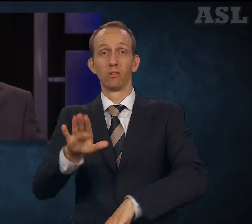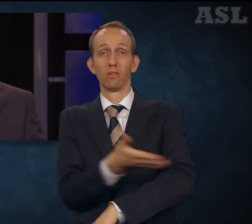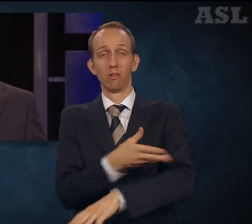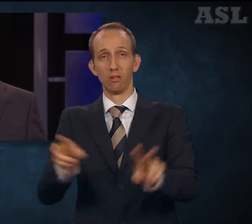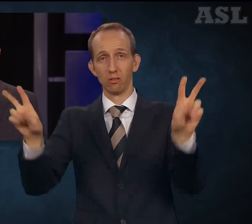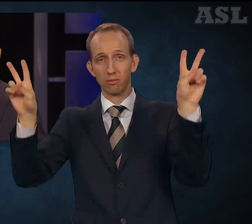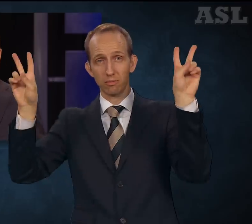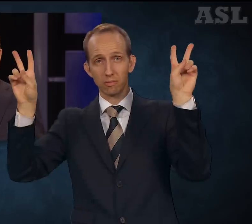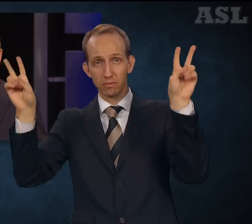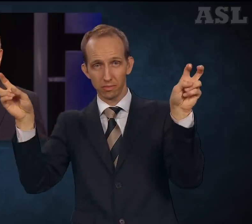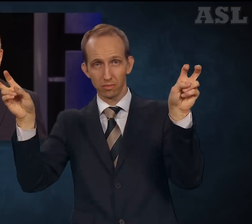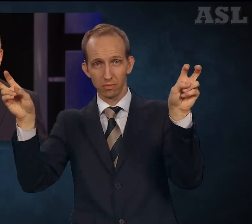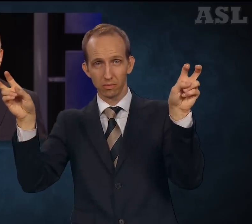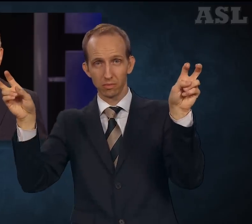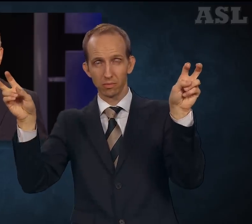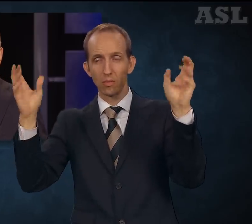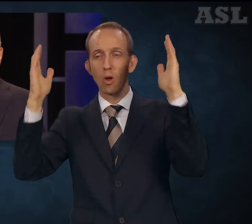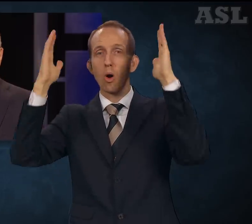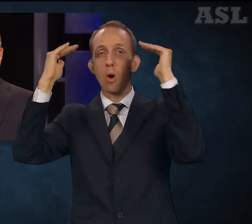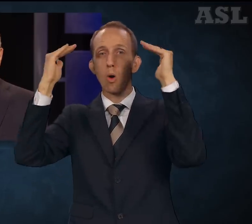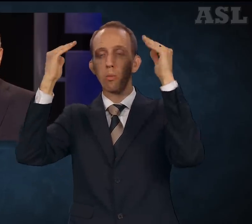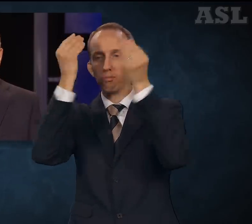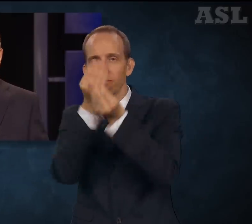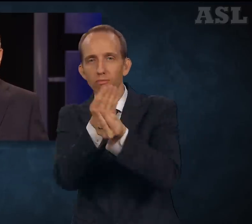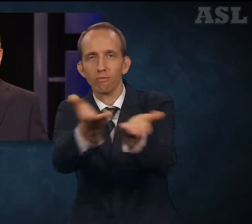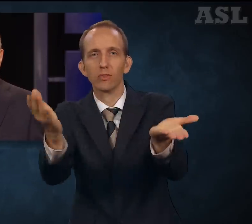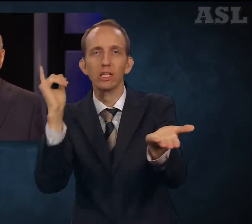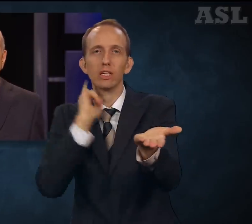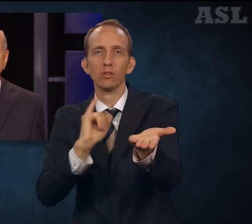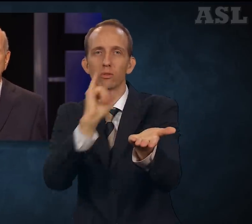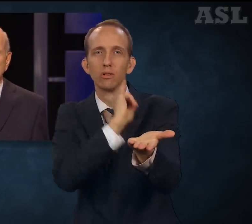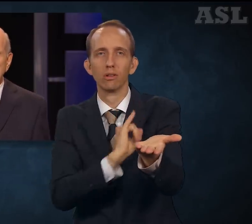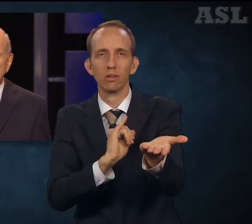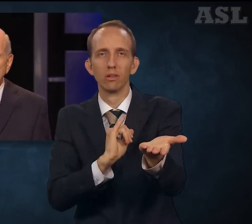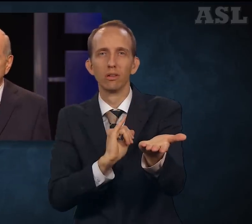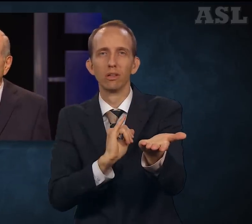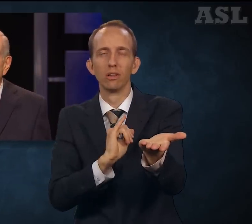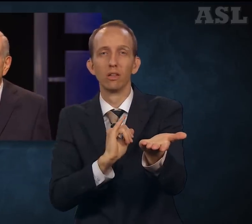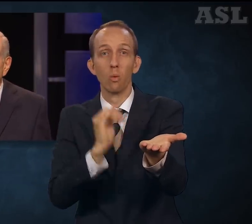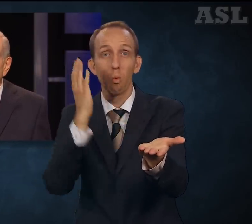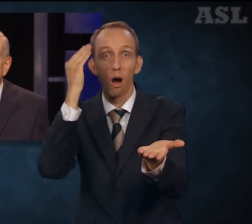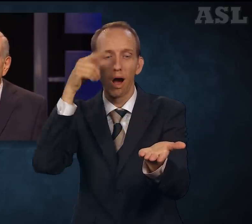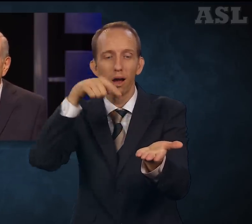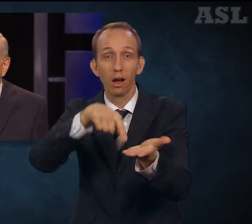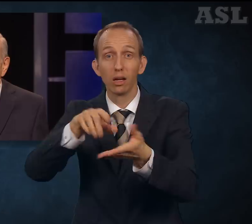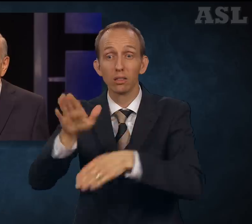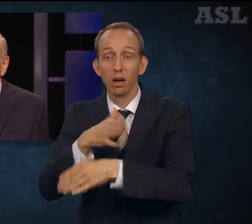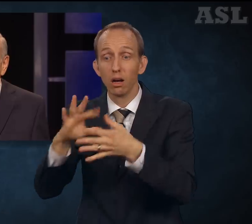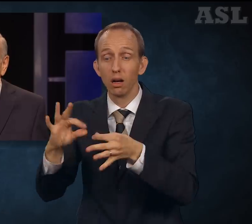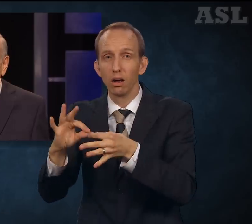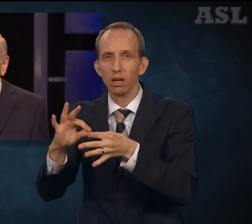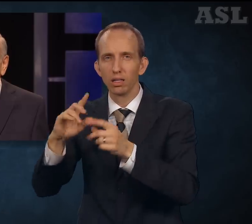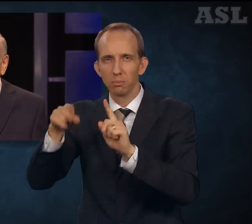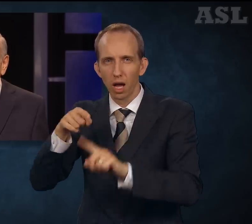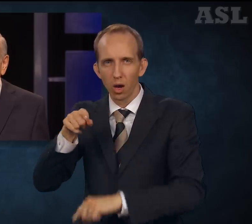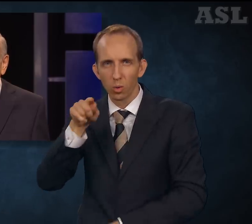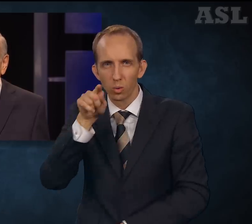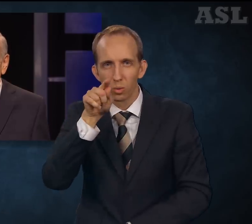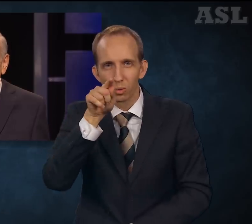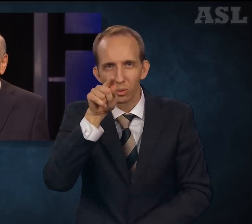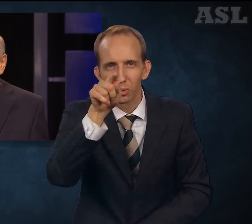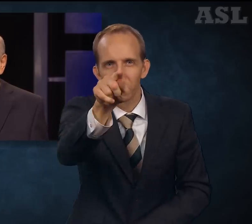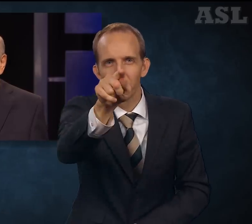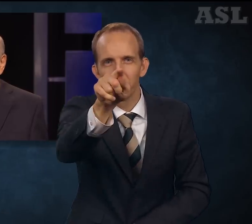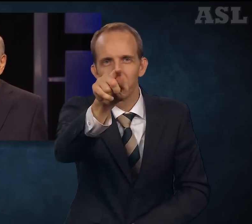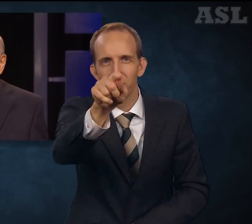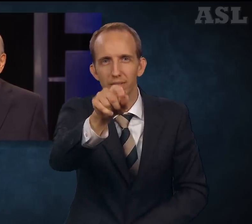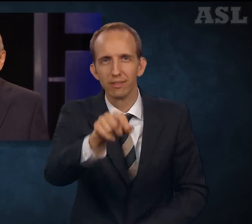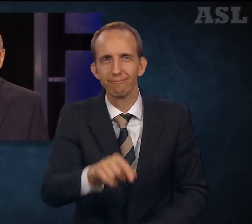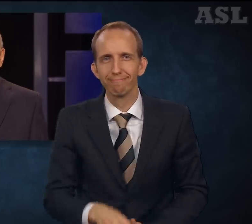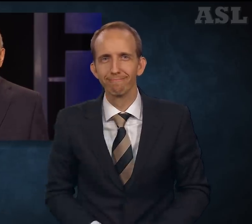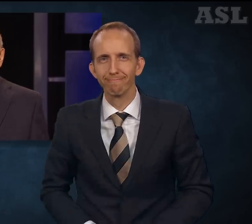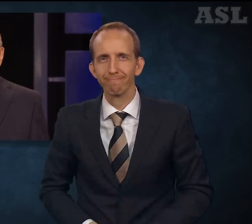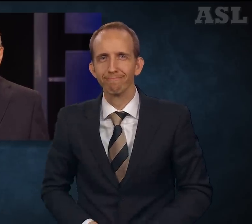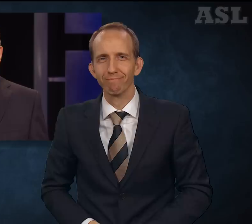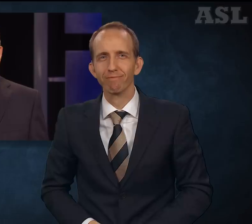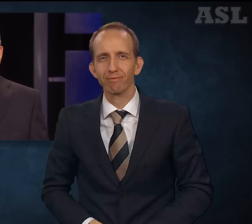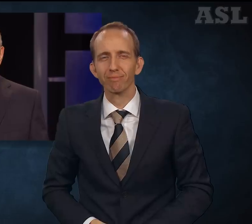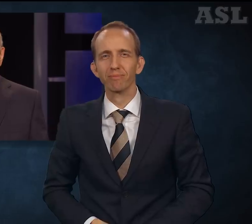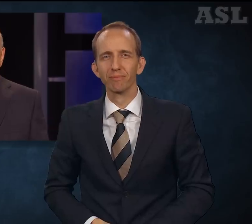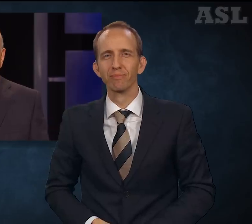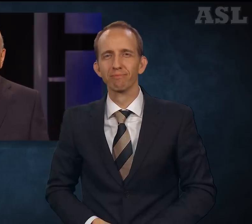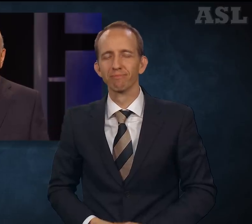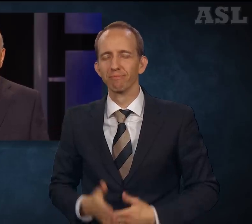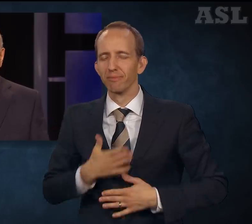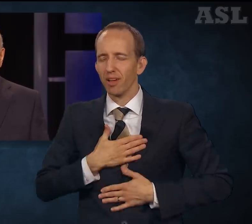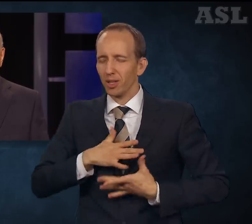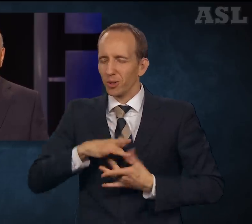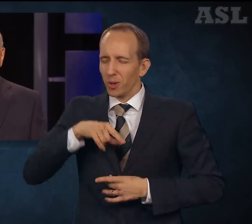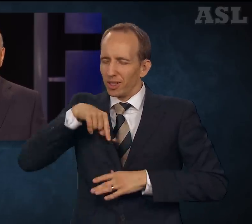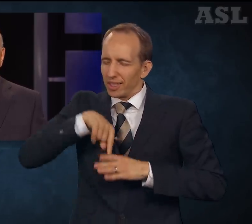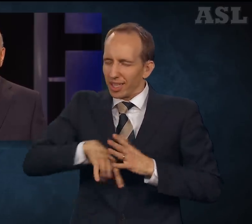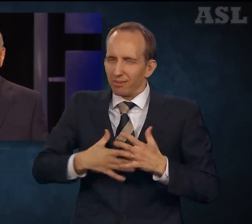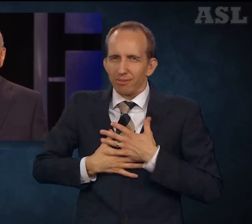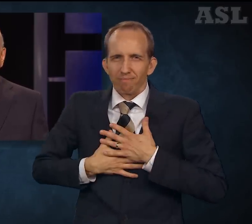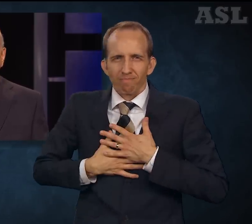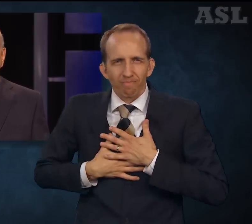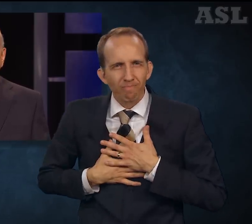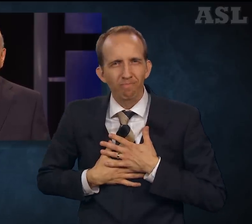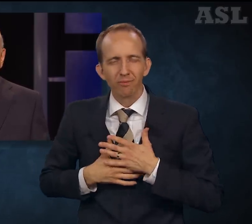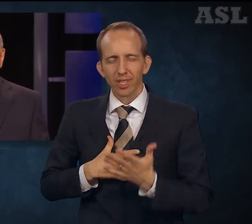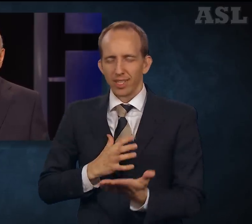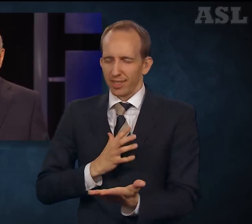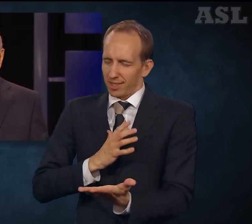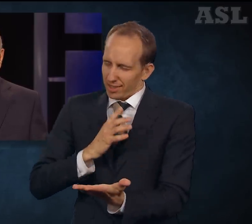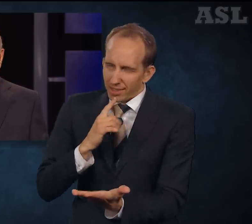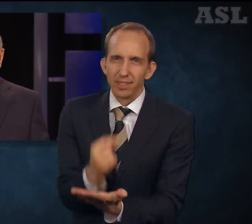"ZION'S ARMY" BY SINGING OUR